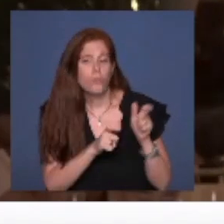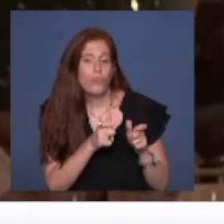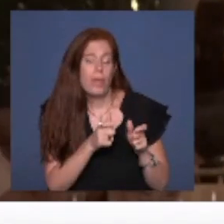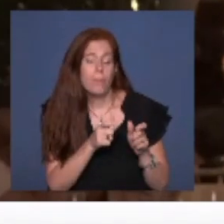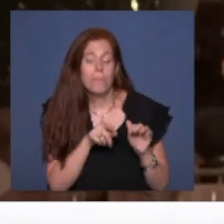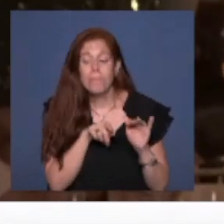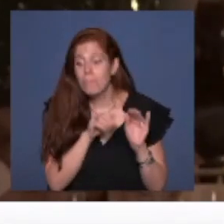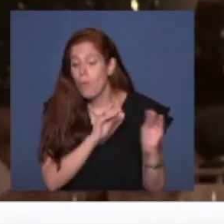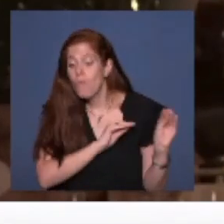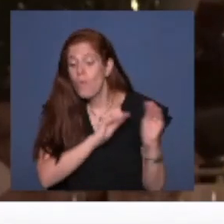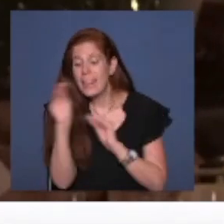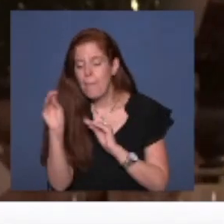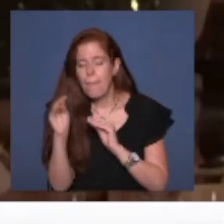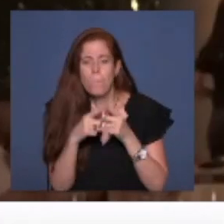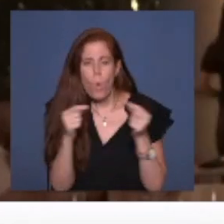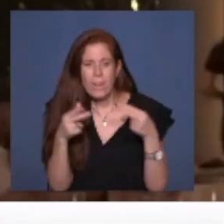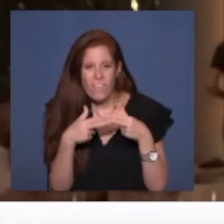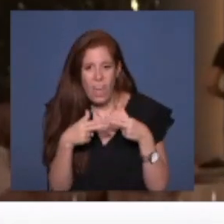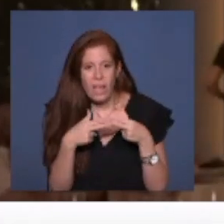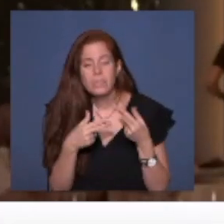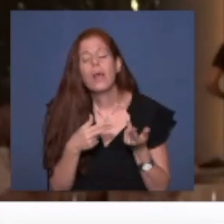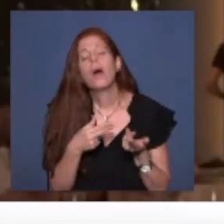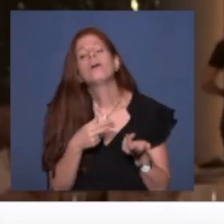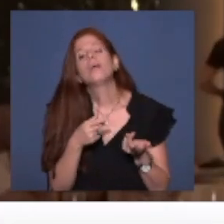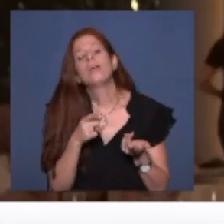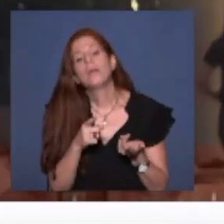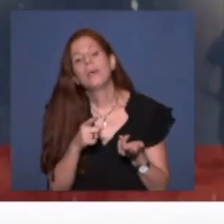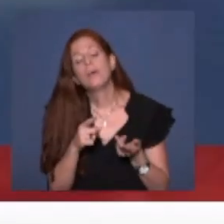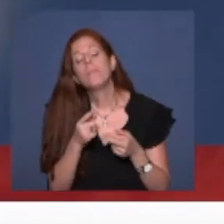In the late afternoon hours, an unmanned drone